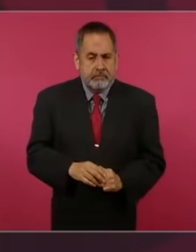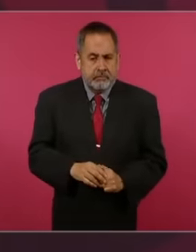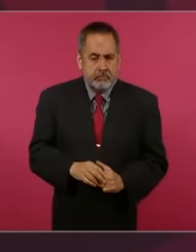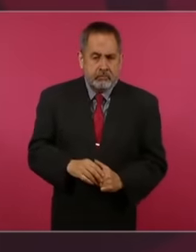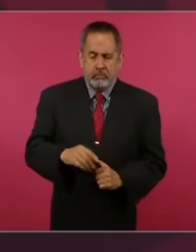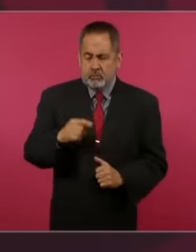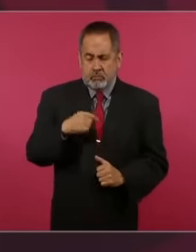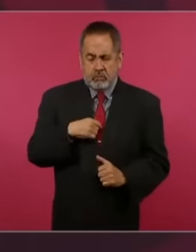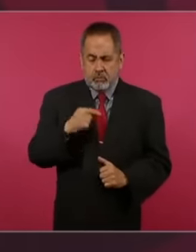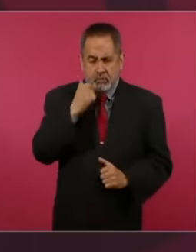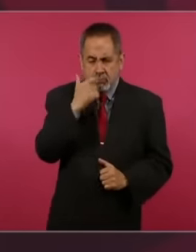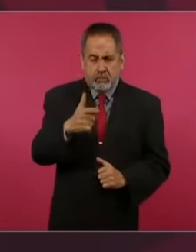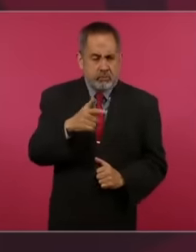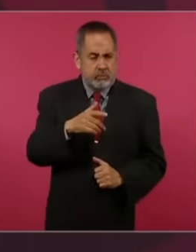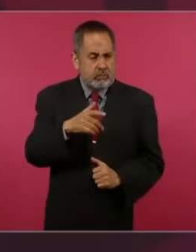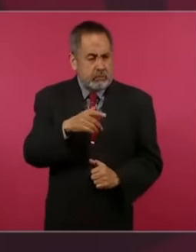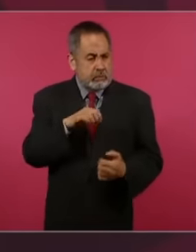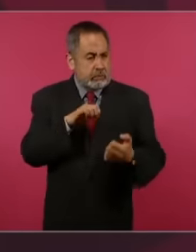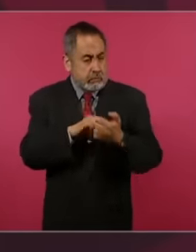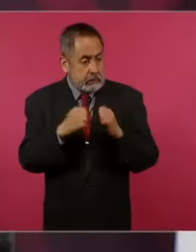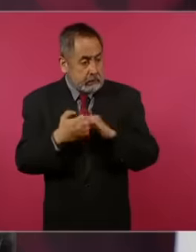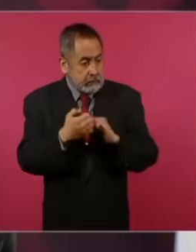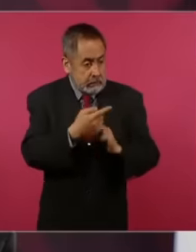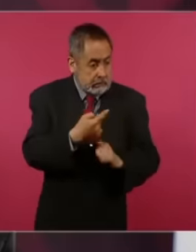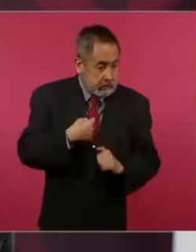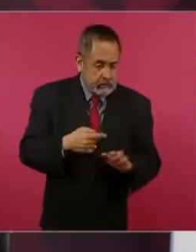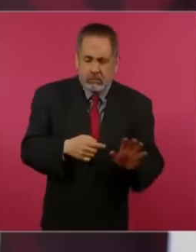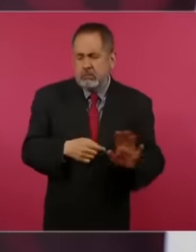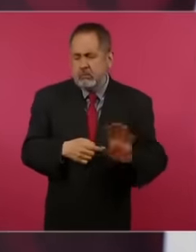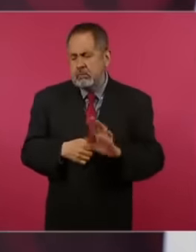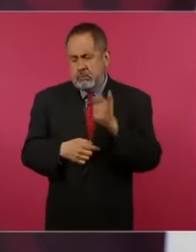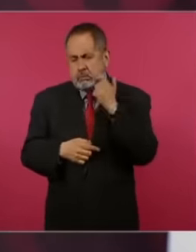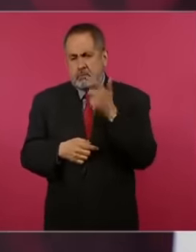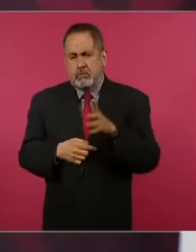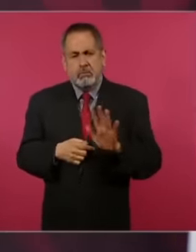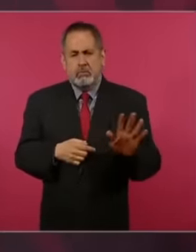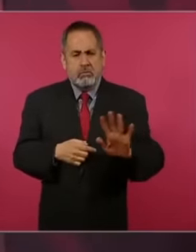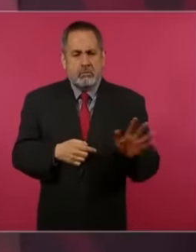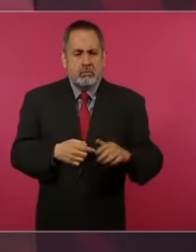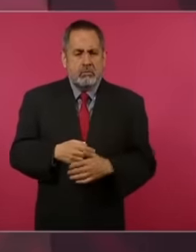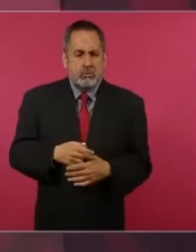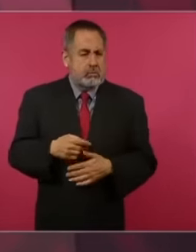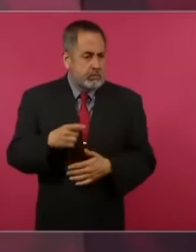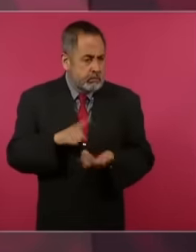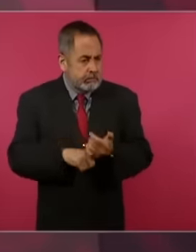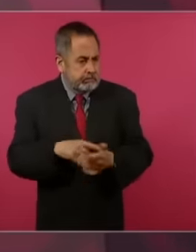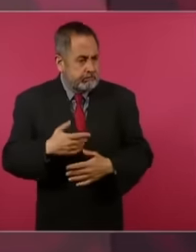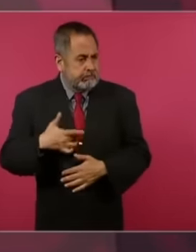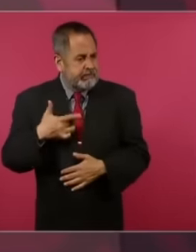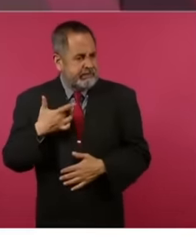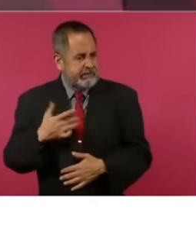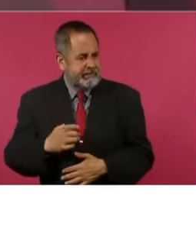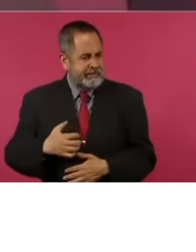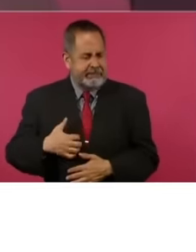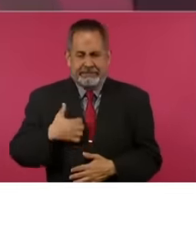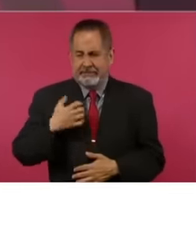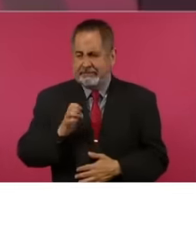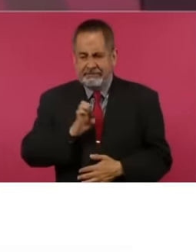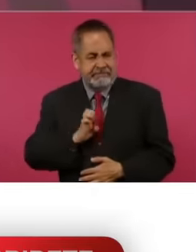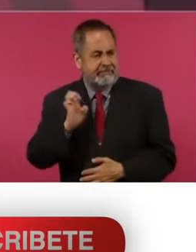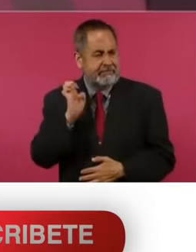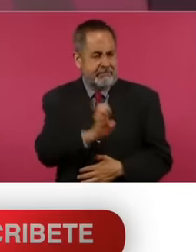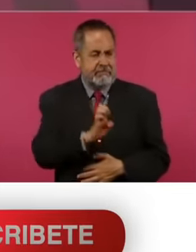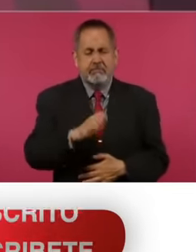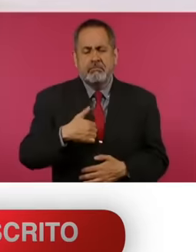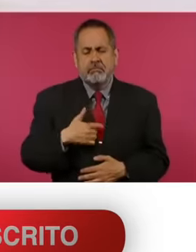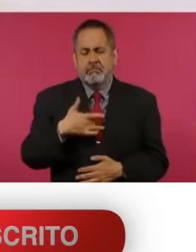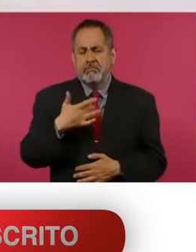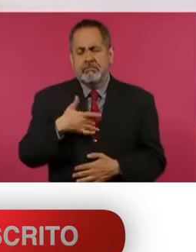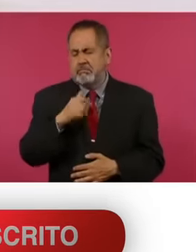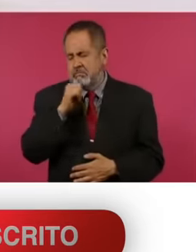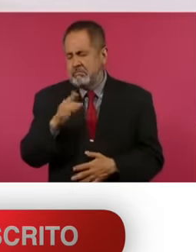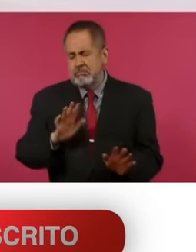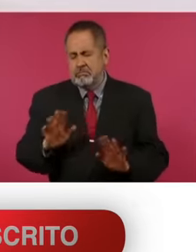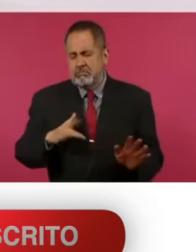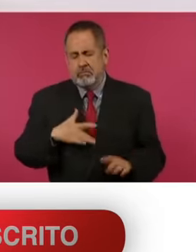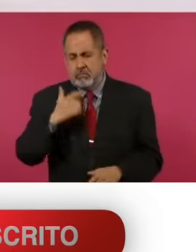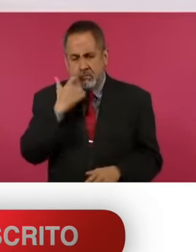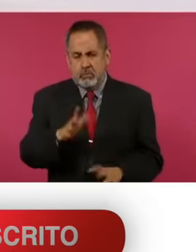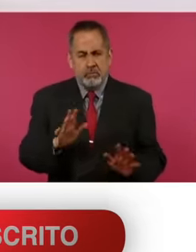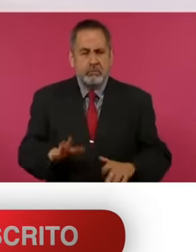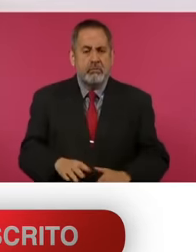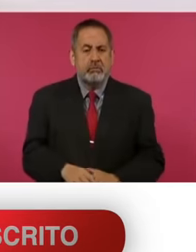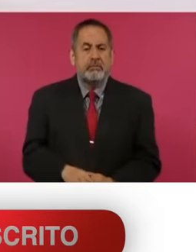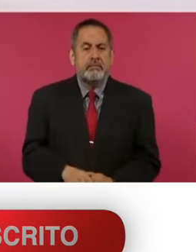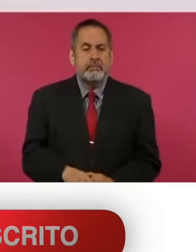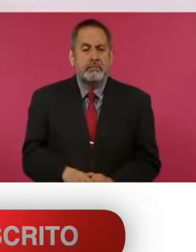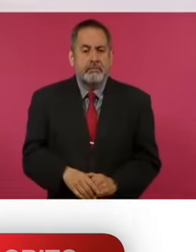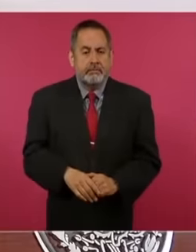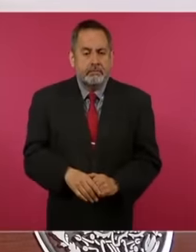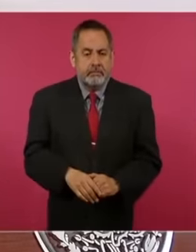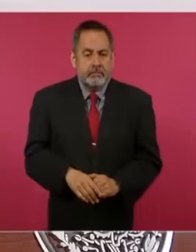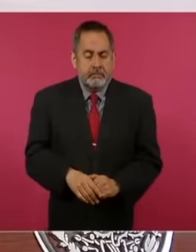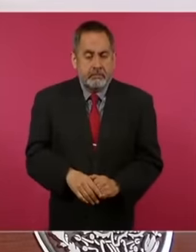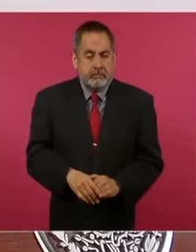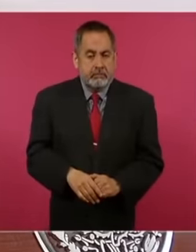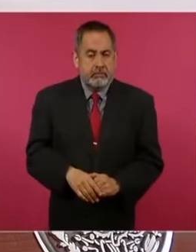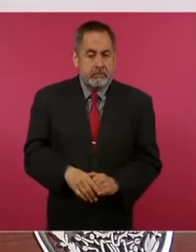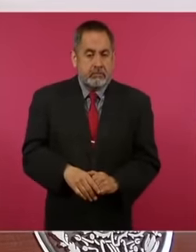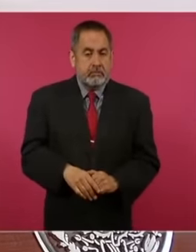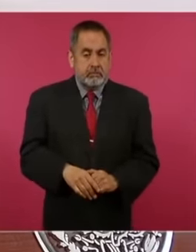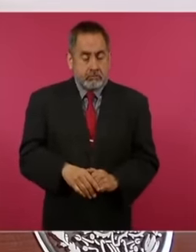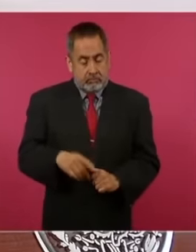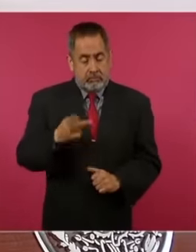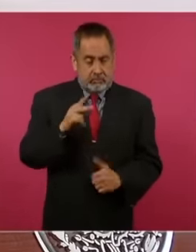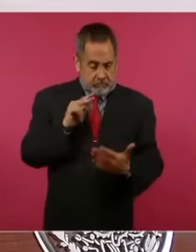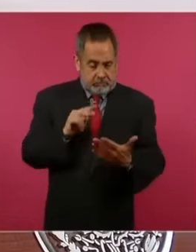to have enemies I don't want to hate anyone but this one does worry me